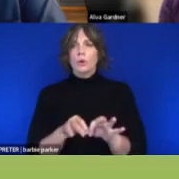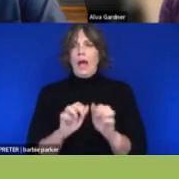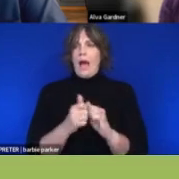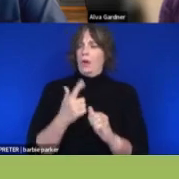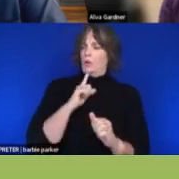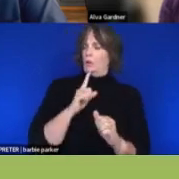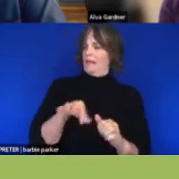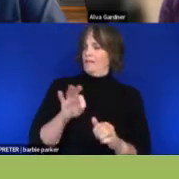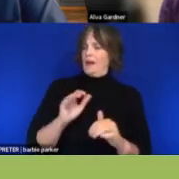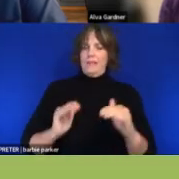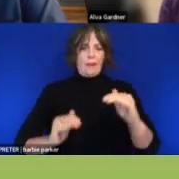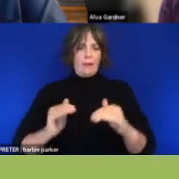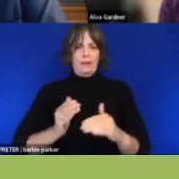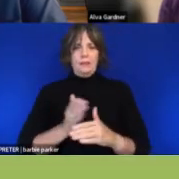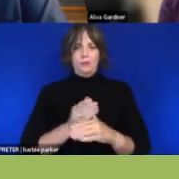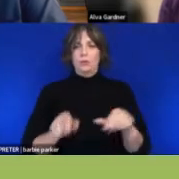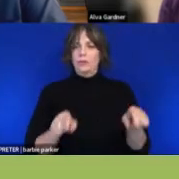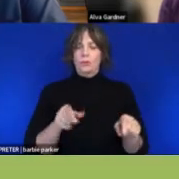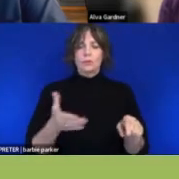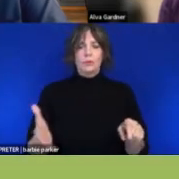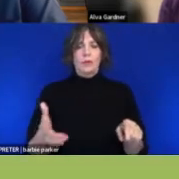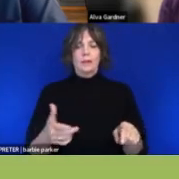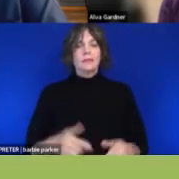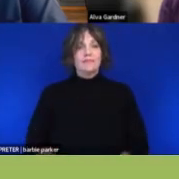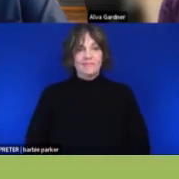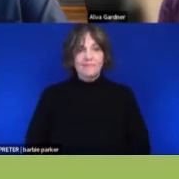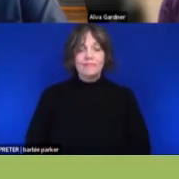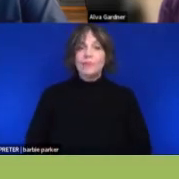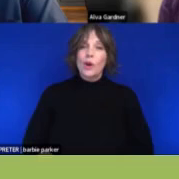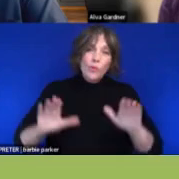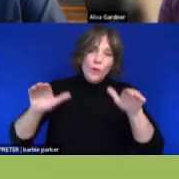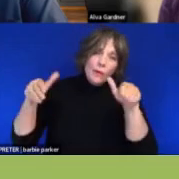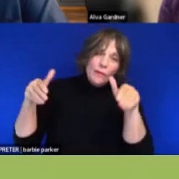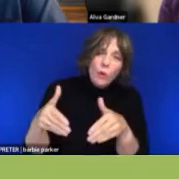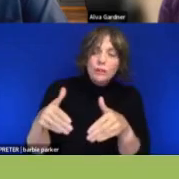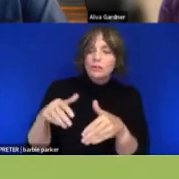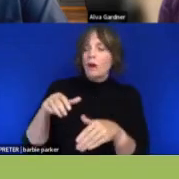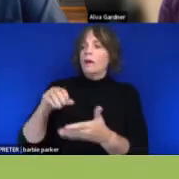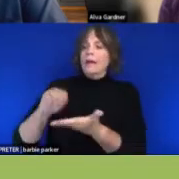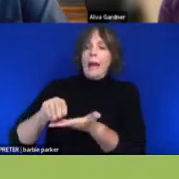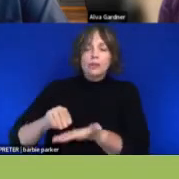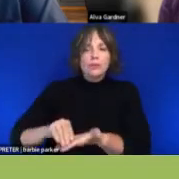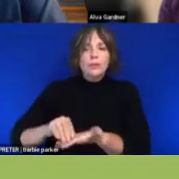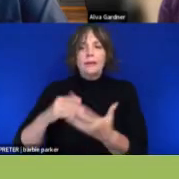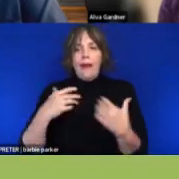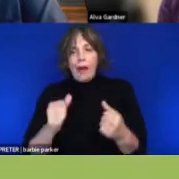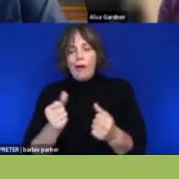between the two of them? We've been so focused on capturing health and safety information that we haven't really captured